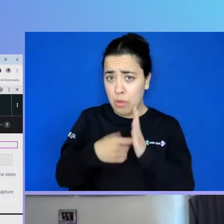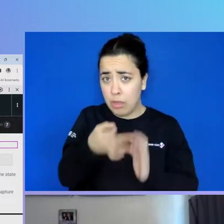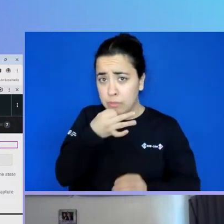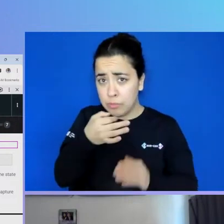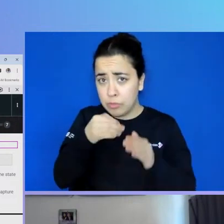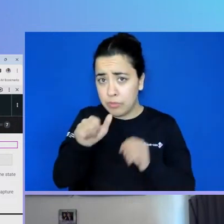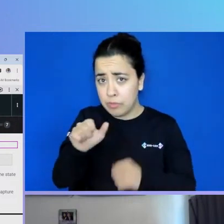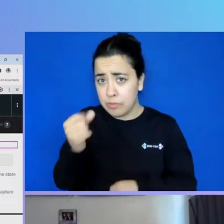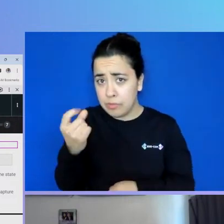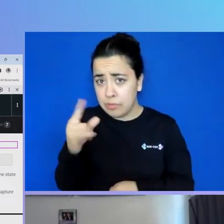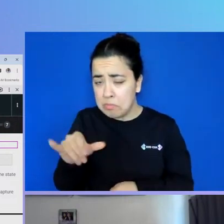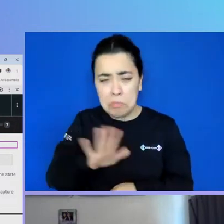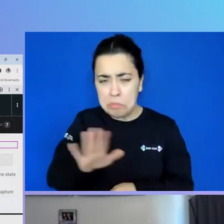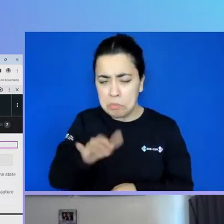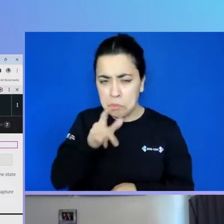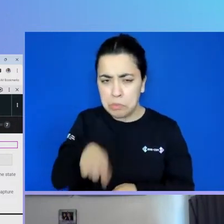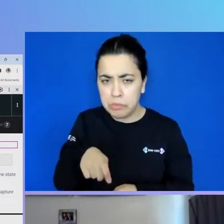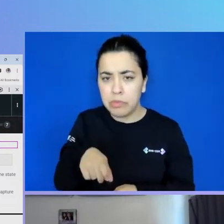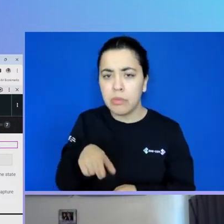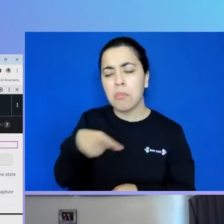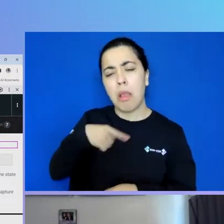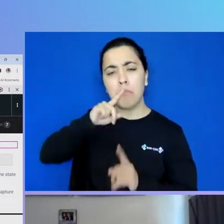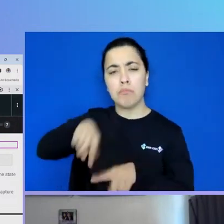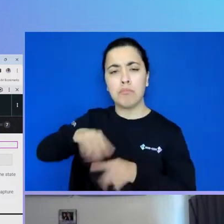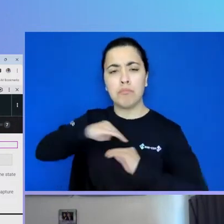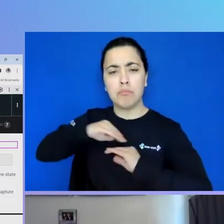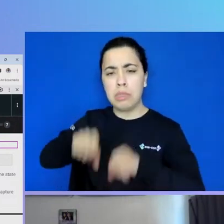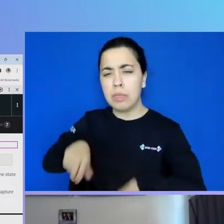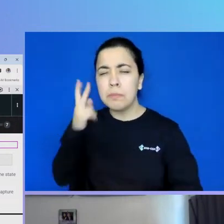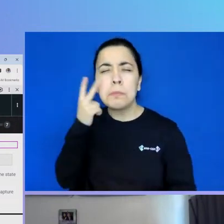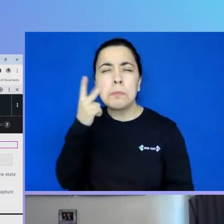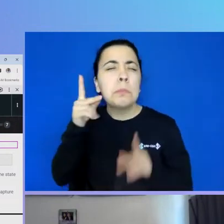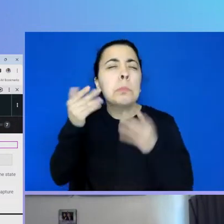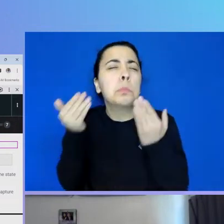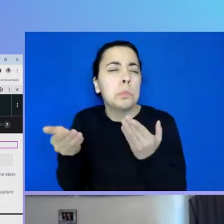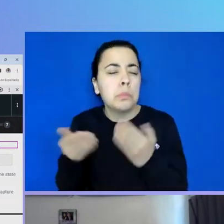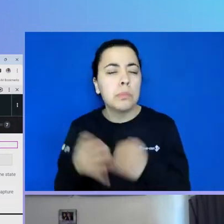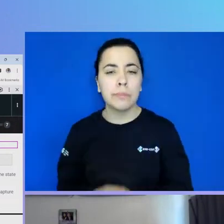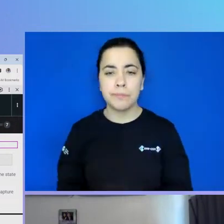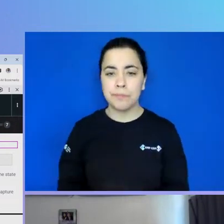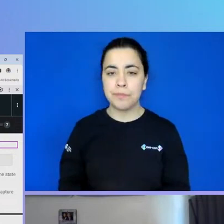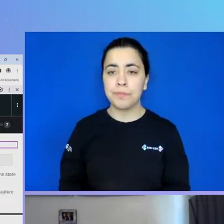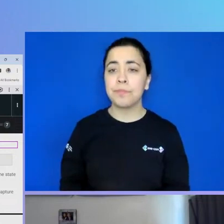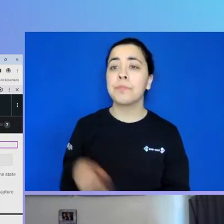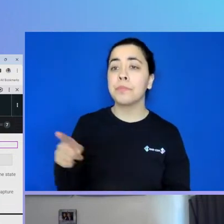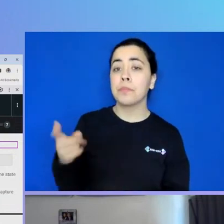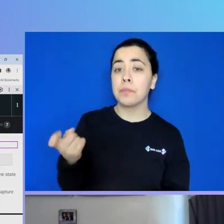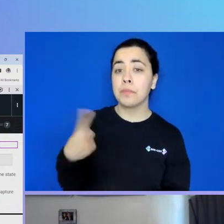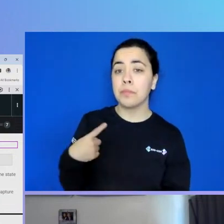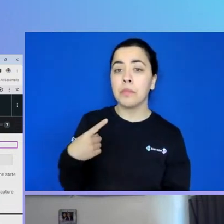can answer that question. Those questions. Let's take a look. It's asking me to put the page in the required testing state,